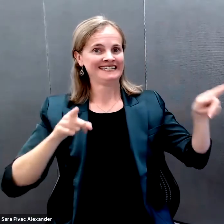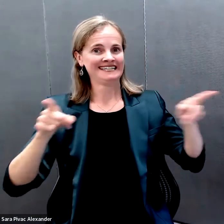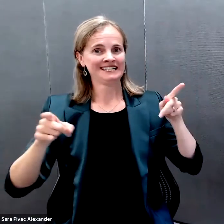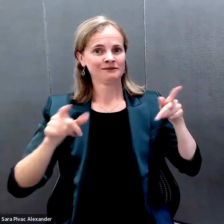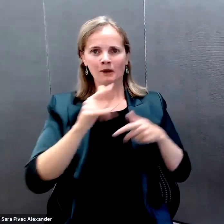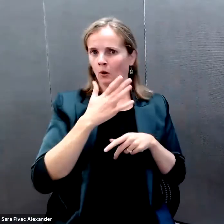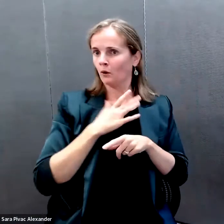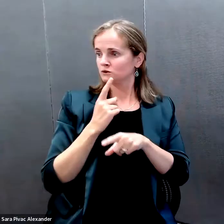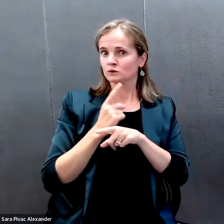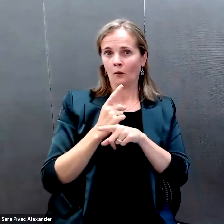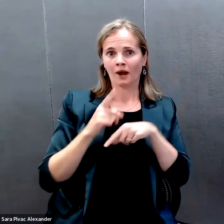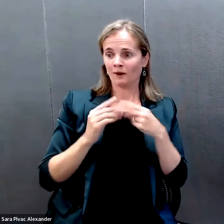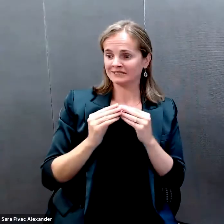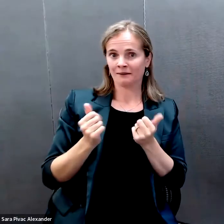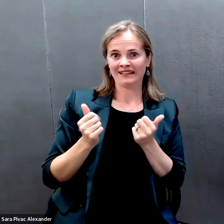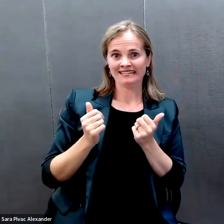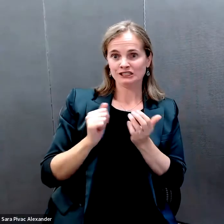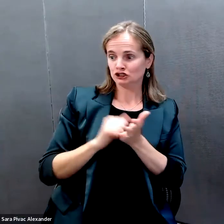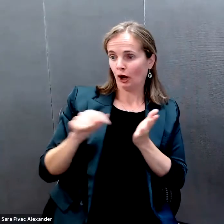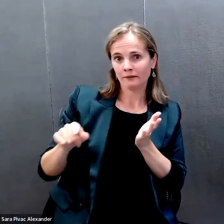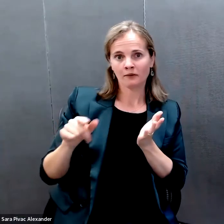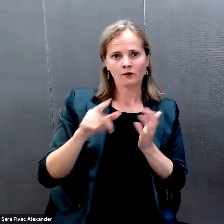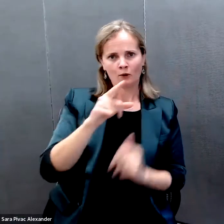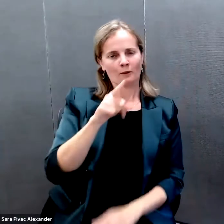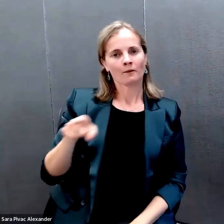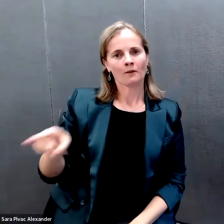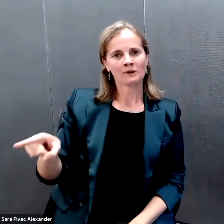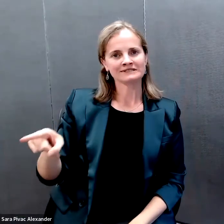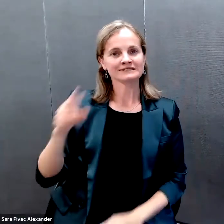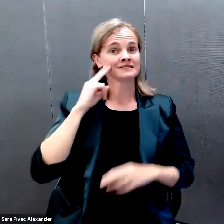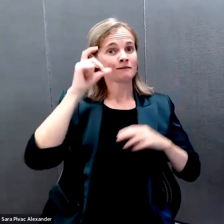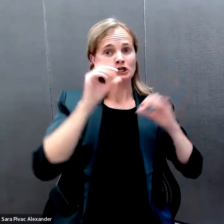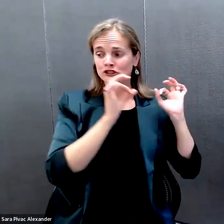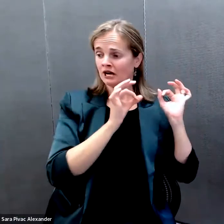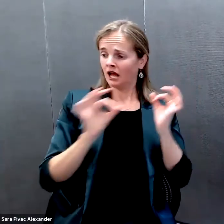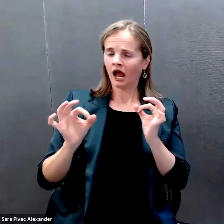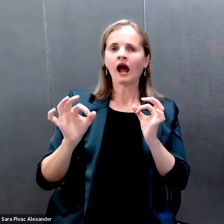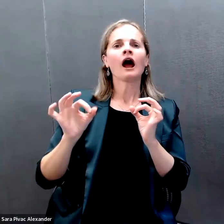also to use pointing perhaps if you're talking about something that's around you in shock or in a situation